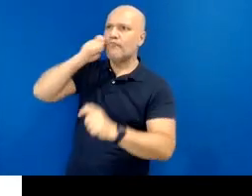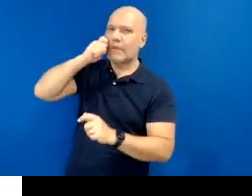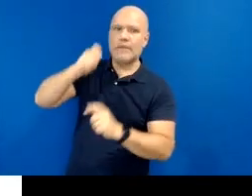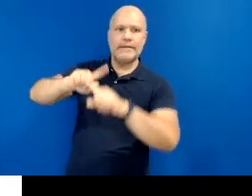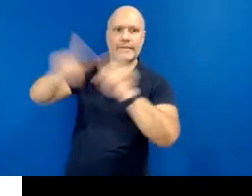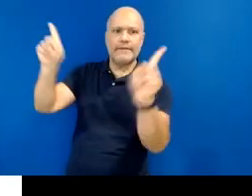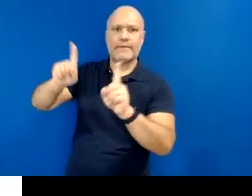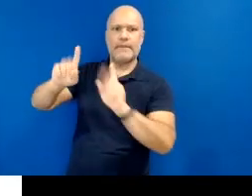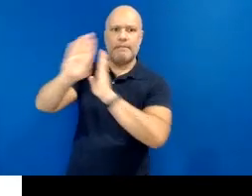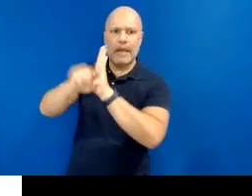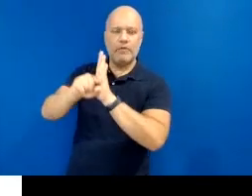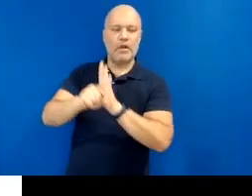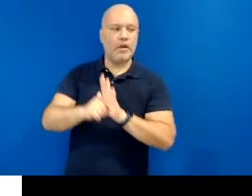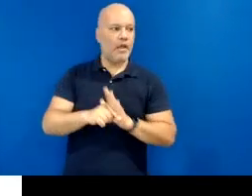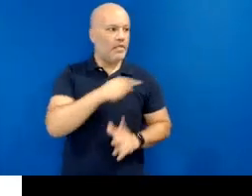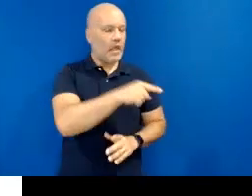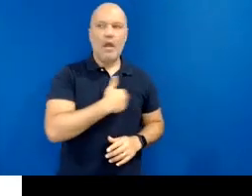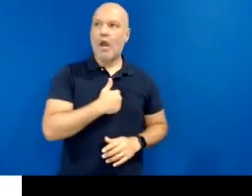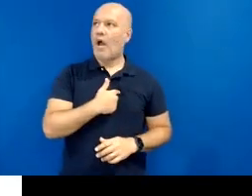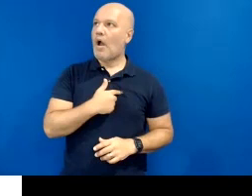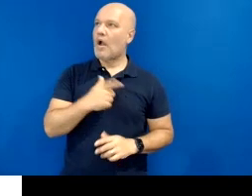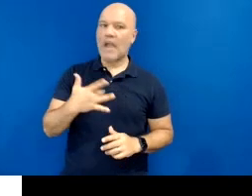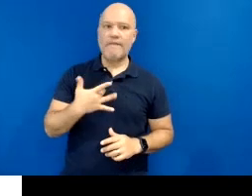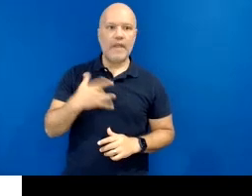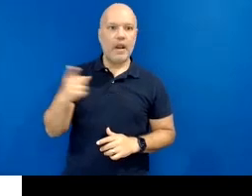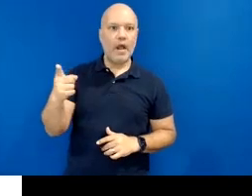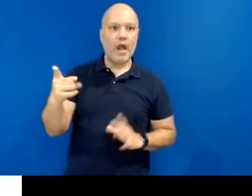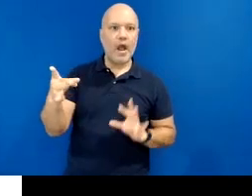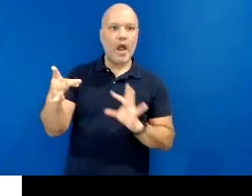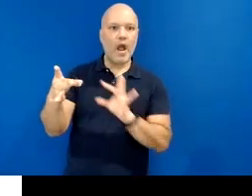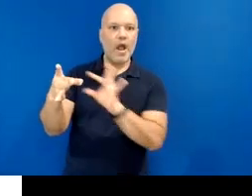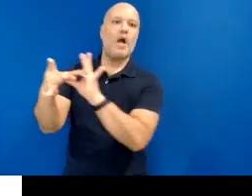You know, otherwise the disconnect as I experienced when I was in graduate school,